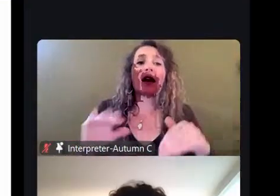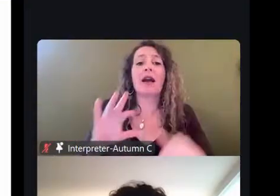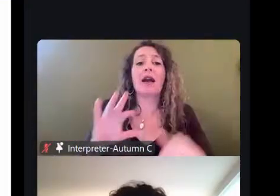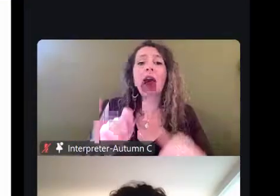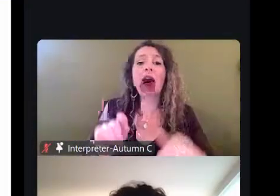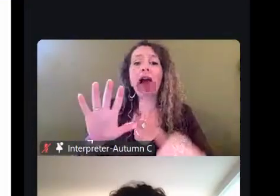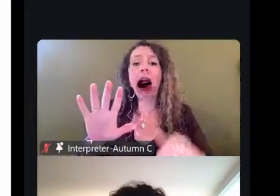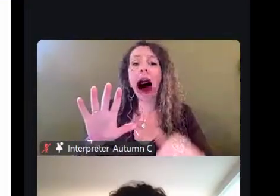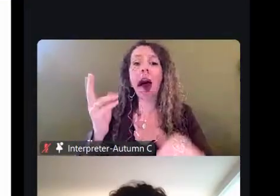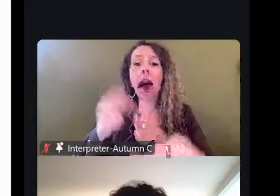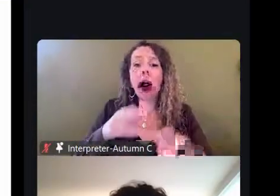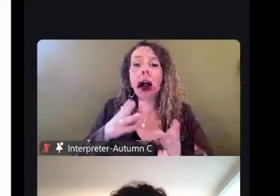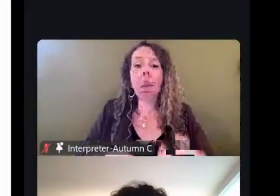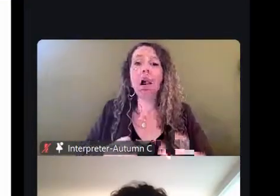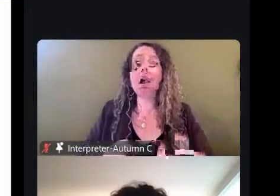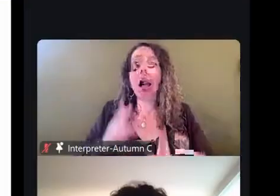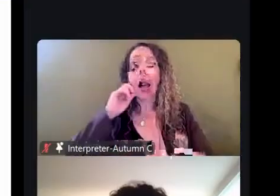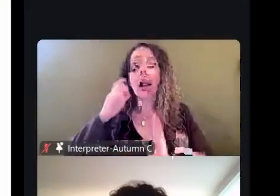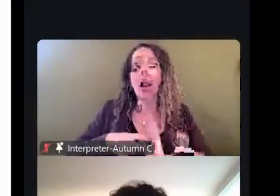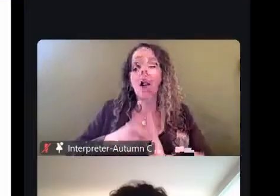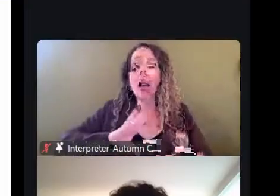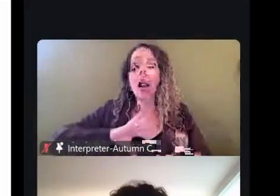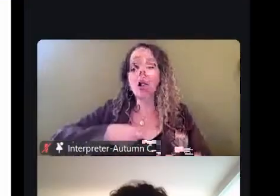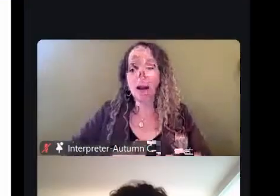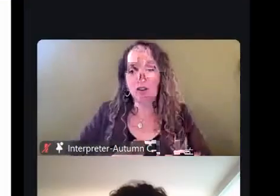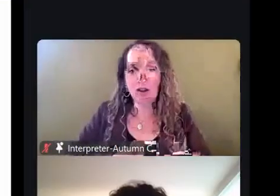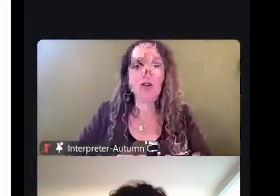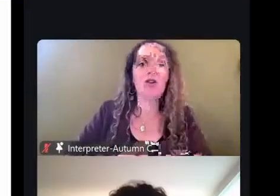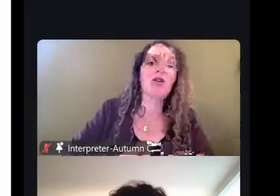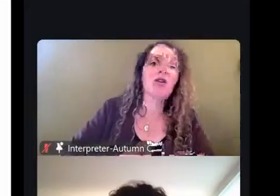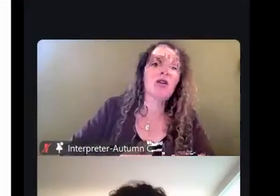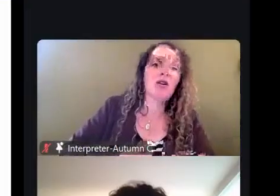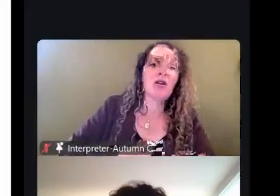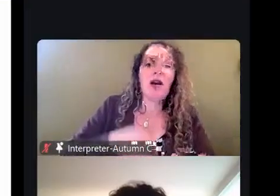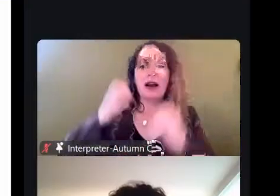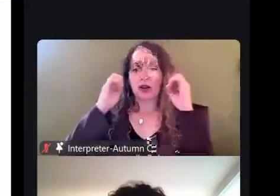And for education, it's important to know as to be expected with this type of sampling.